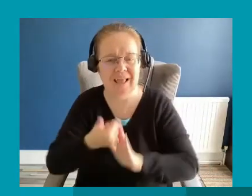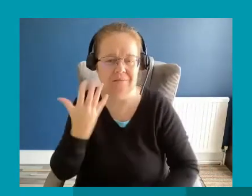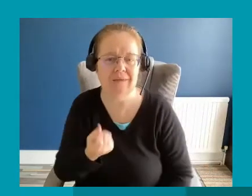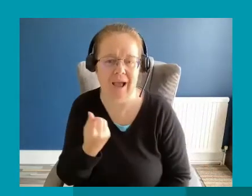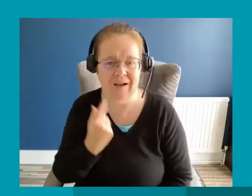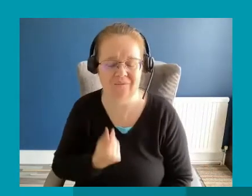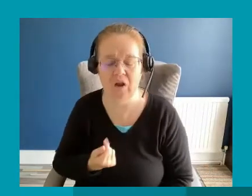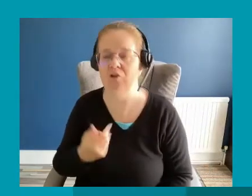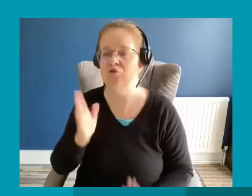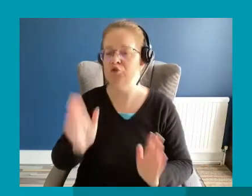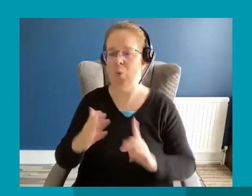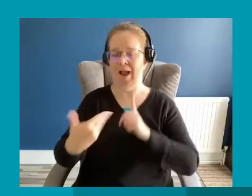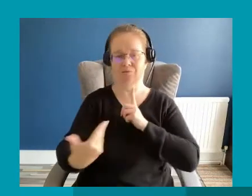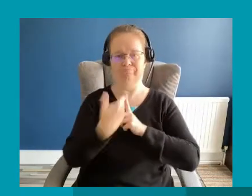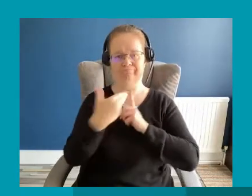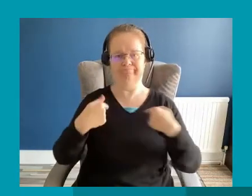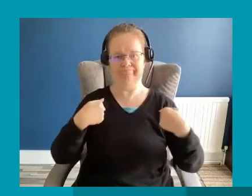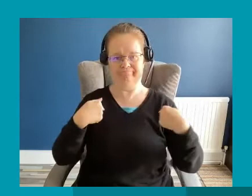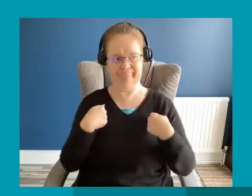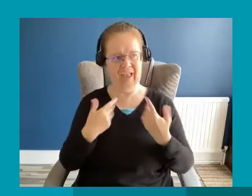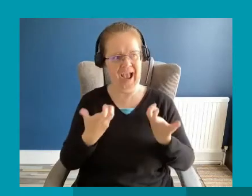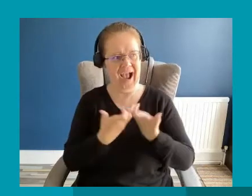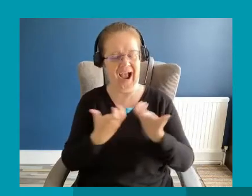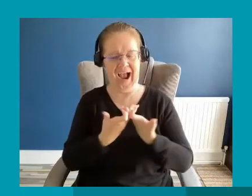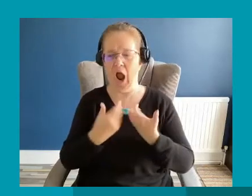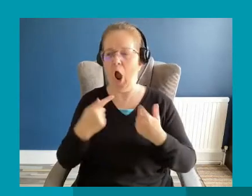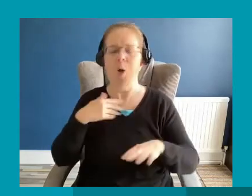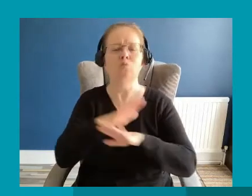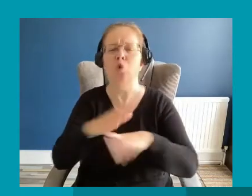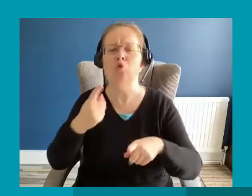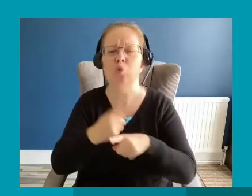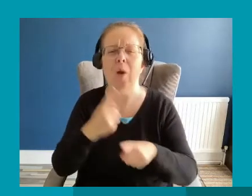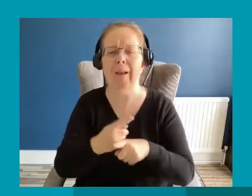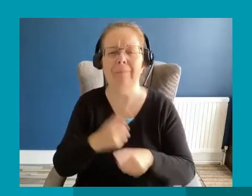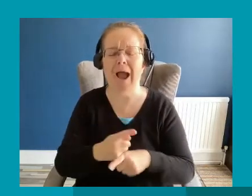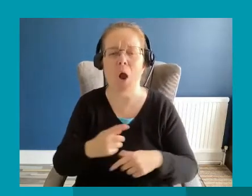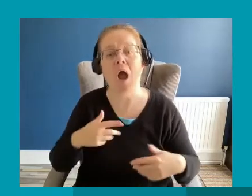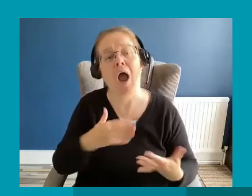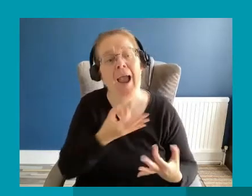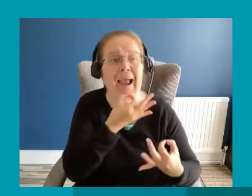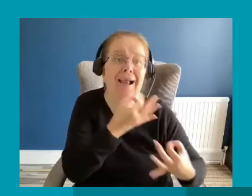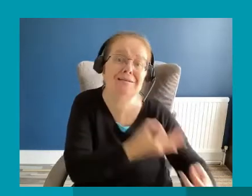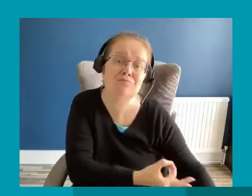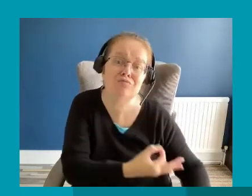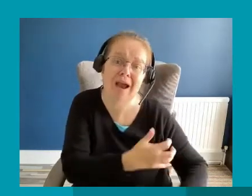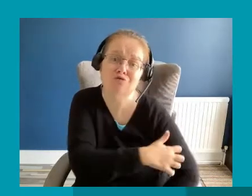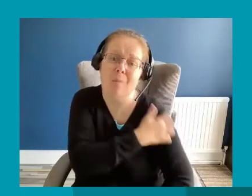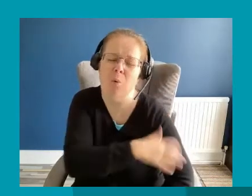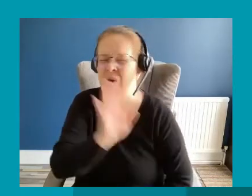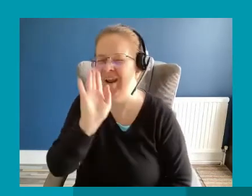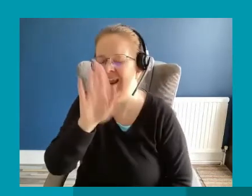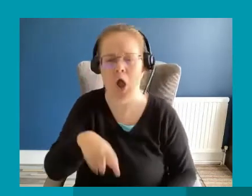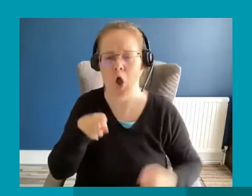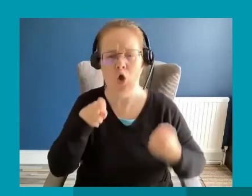a challenge we're not talking about the inspiration porn here, but we're talking about your determination, your resilience,